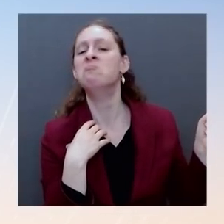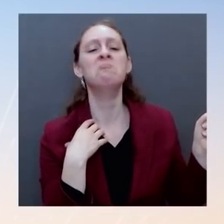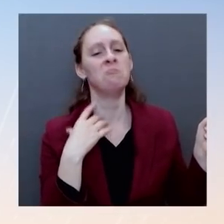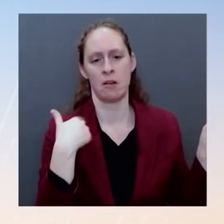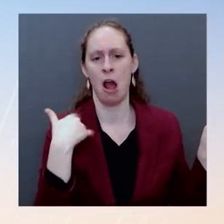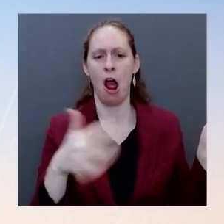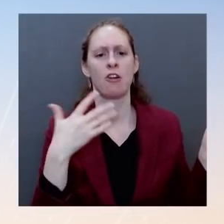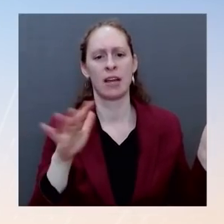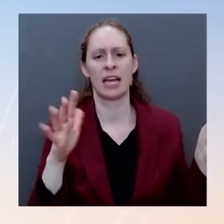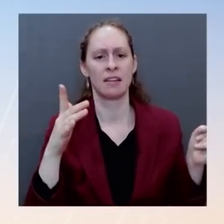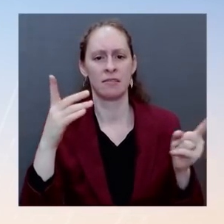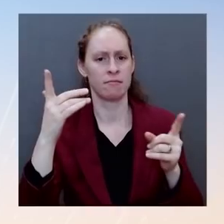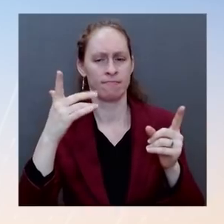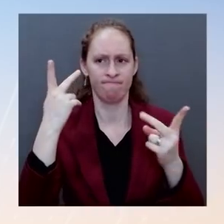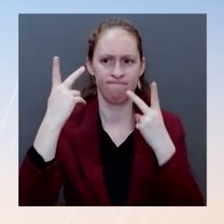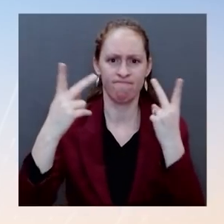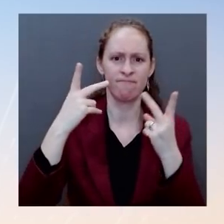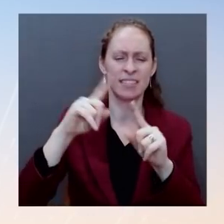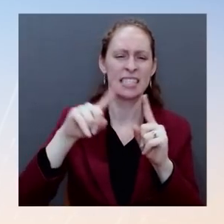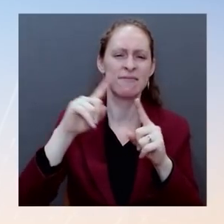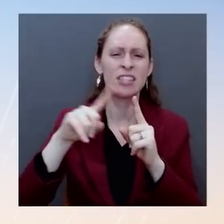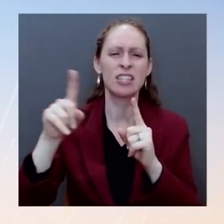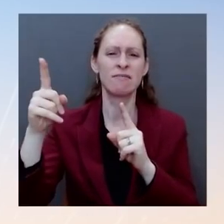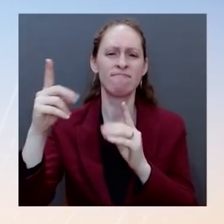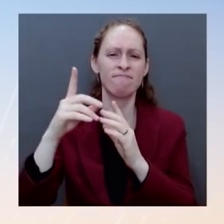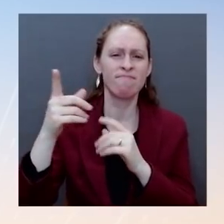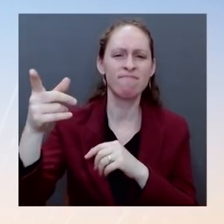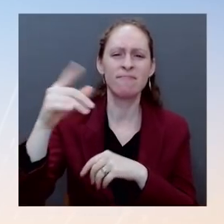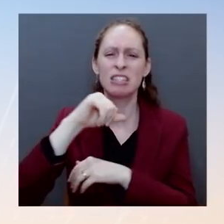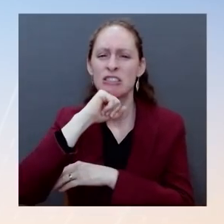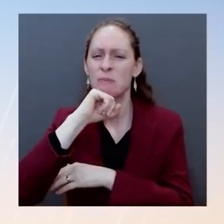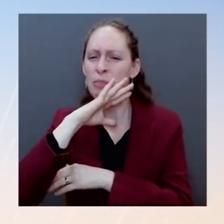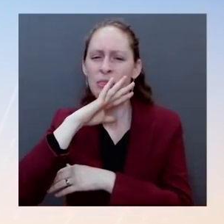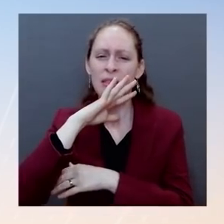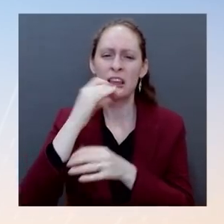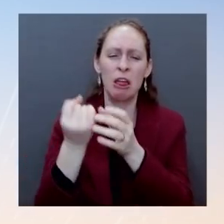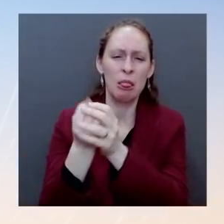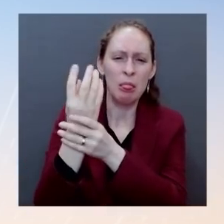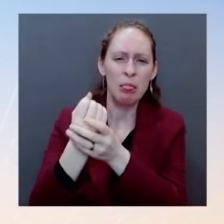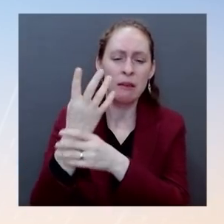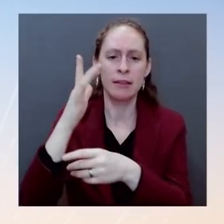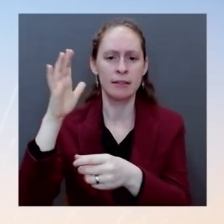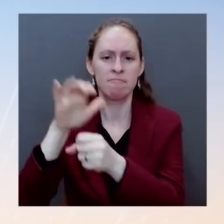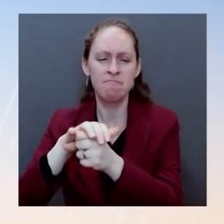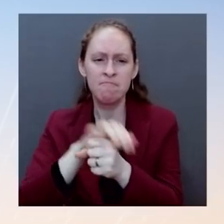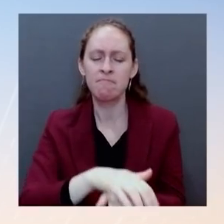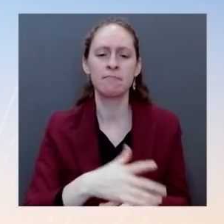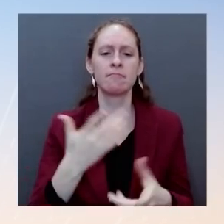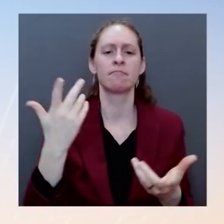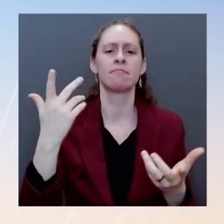Glasgow, stood with auto workers and America's big car manufacturers to roll out plans to boost electric vehicles,